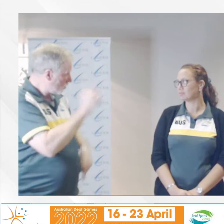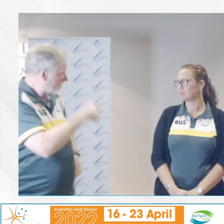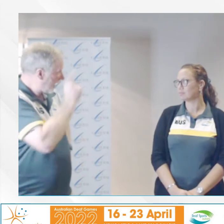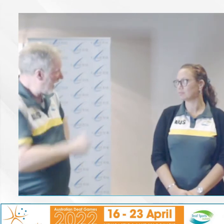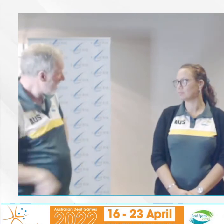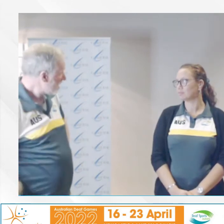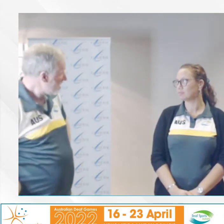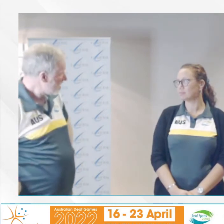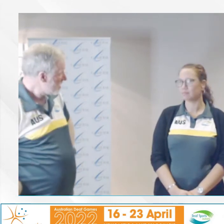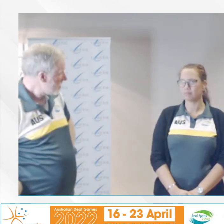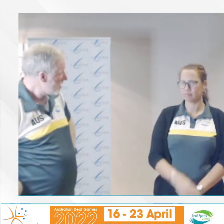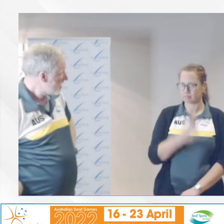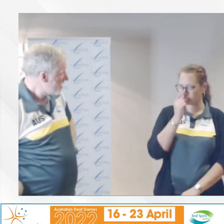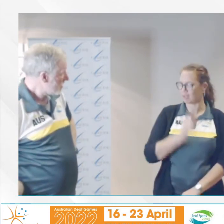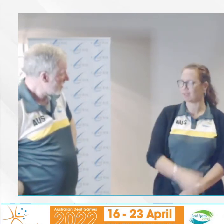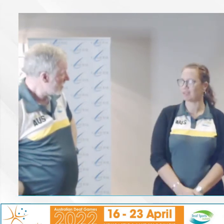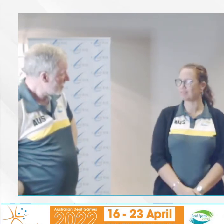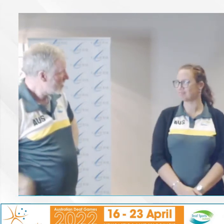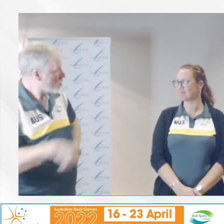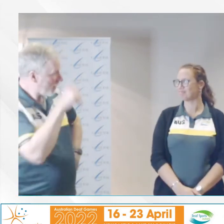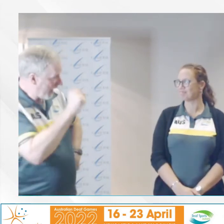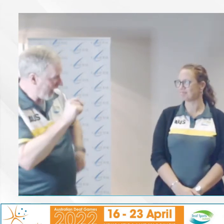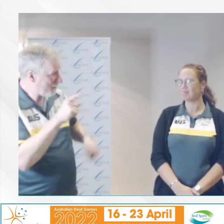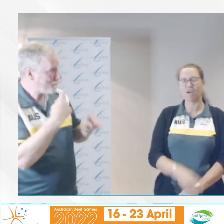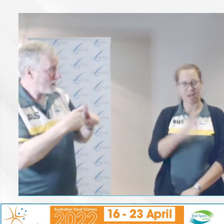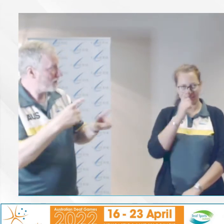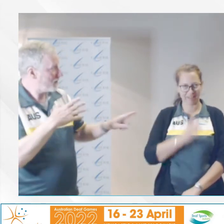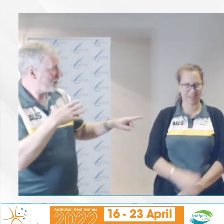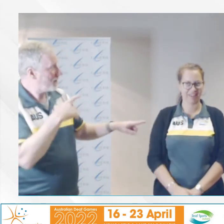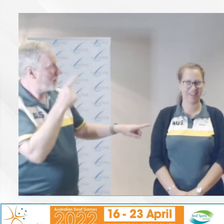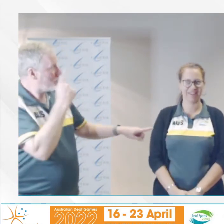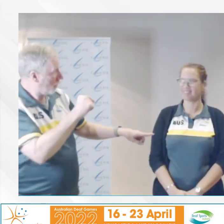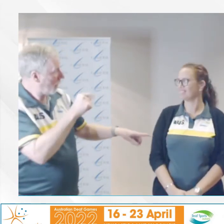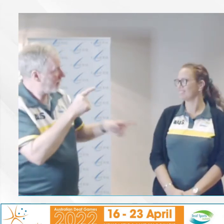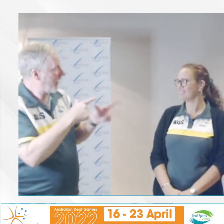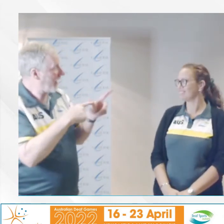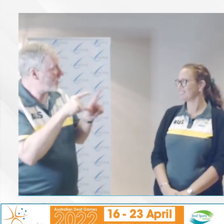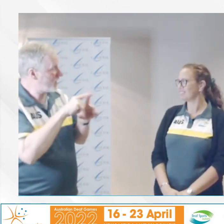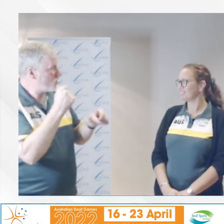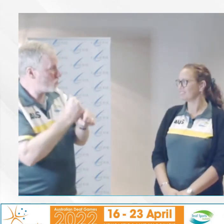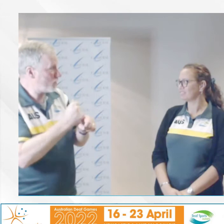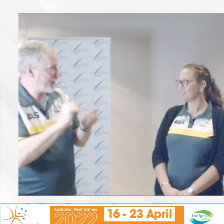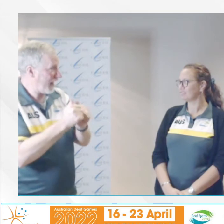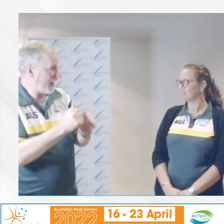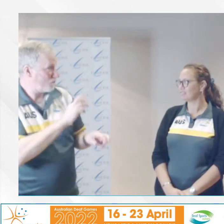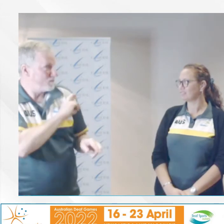ideas get in touch with lauren and you can do all this yourself can you so